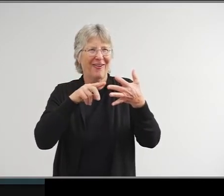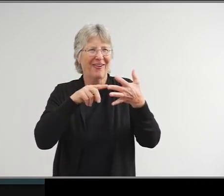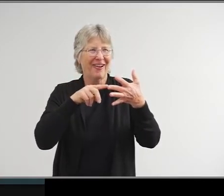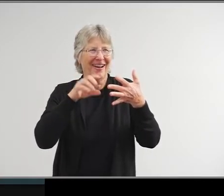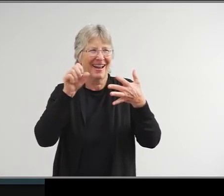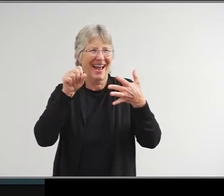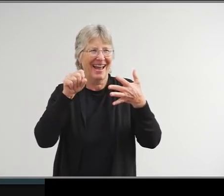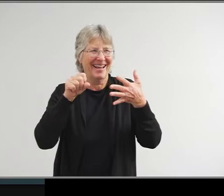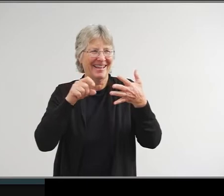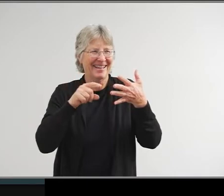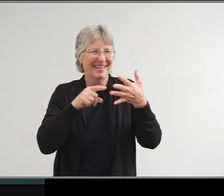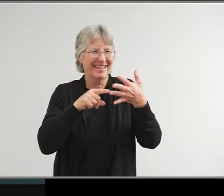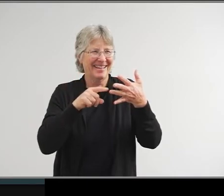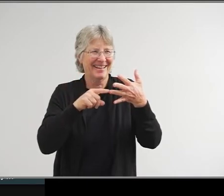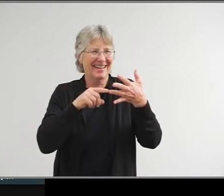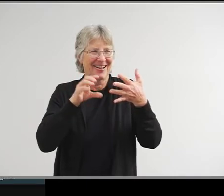Aye. Mr. Otto